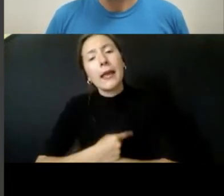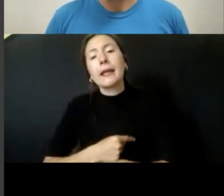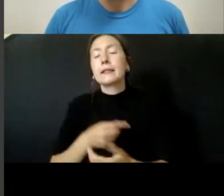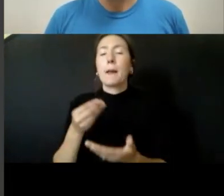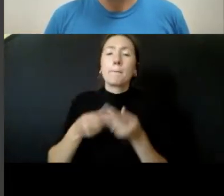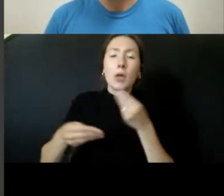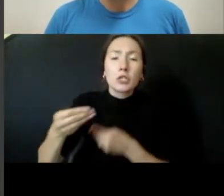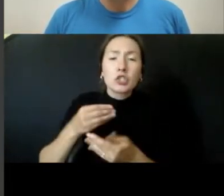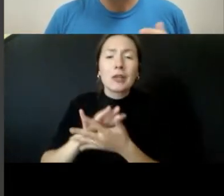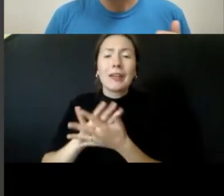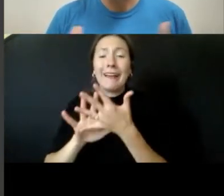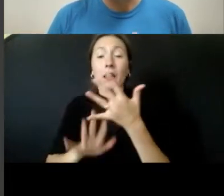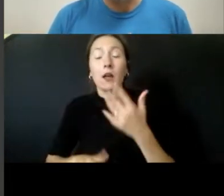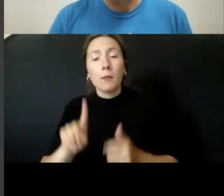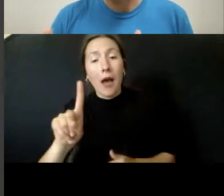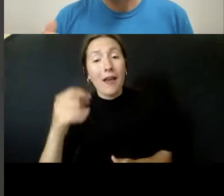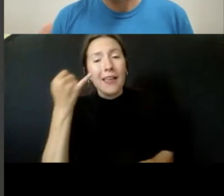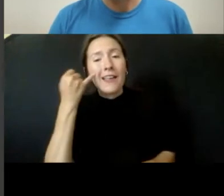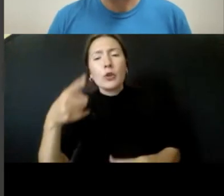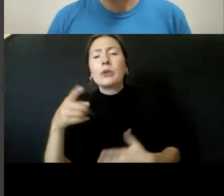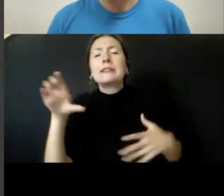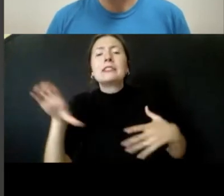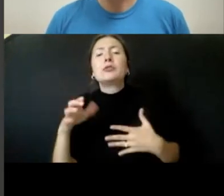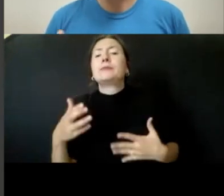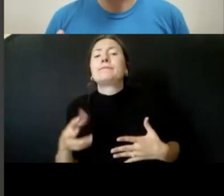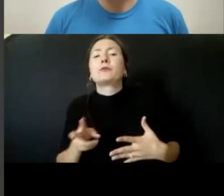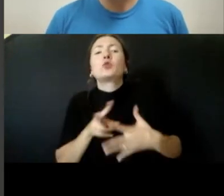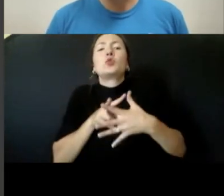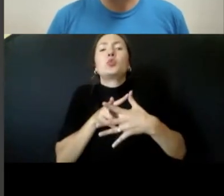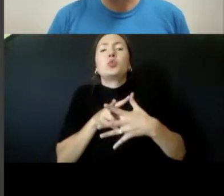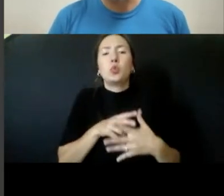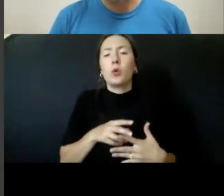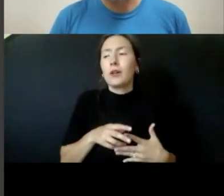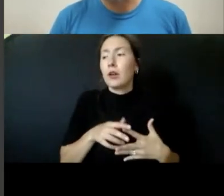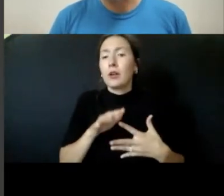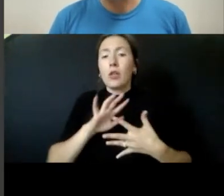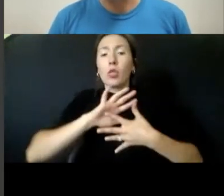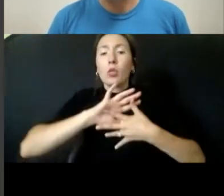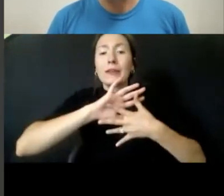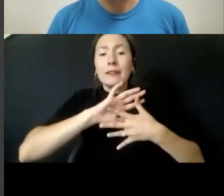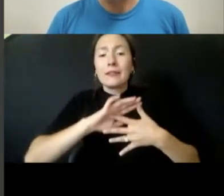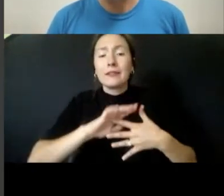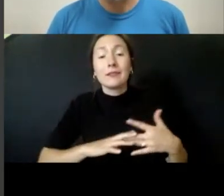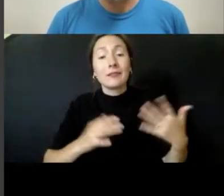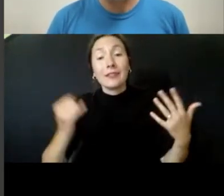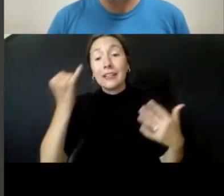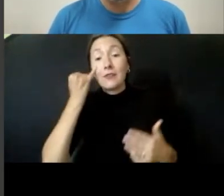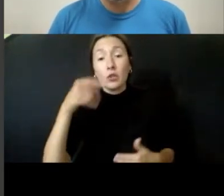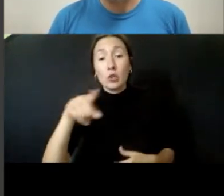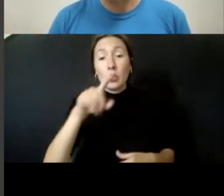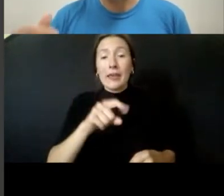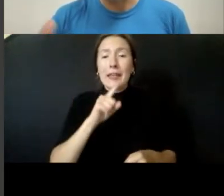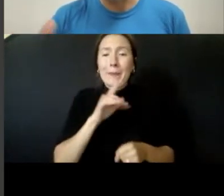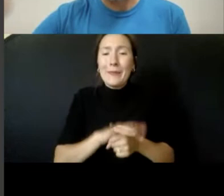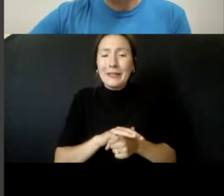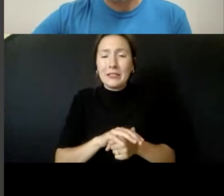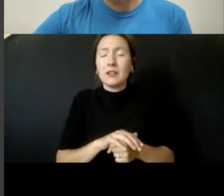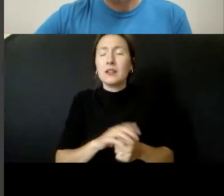um doing this better from this day forward then you know it's it's really awesome to see what